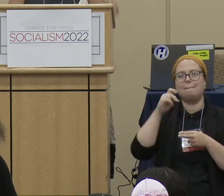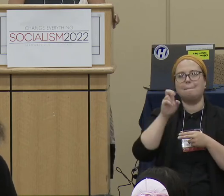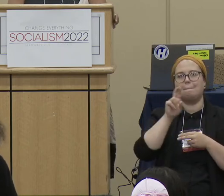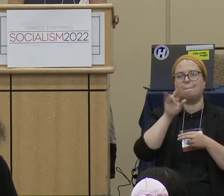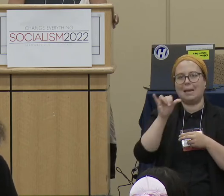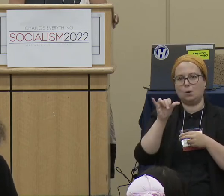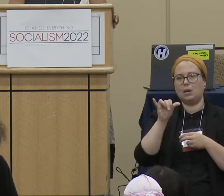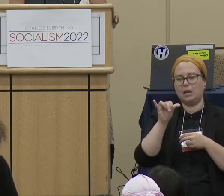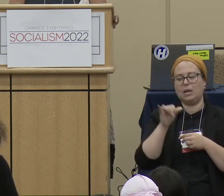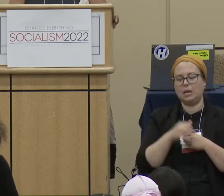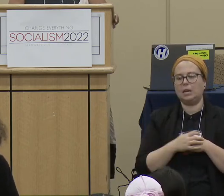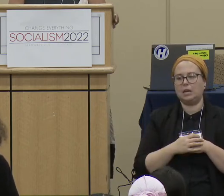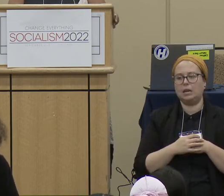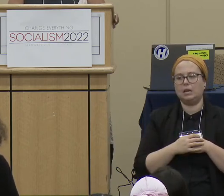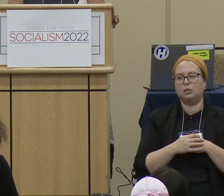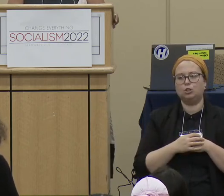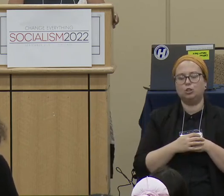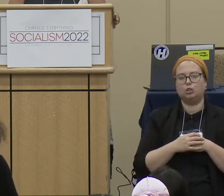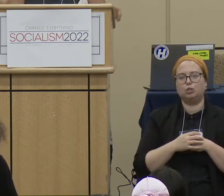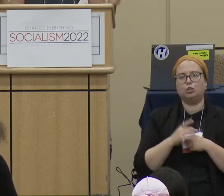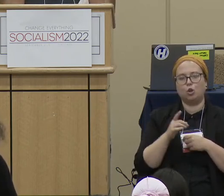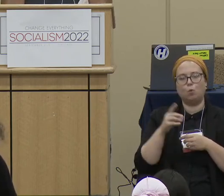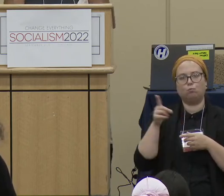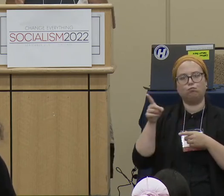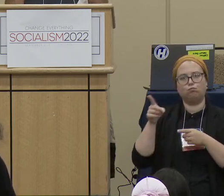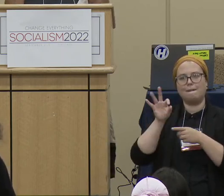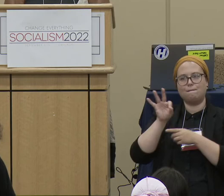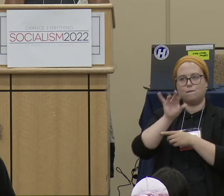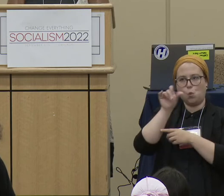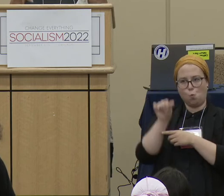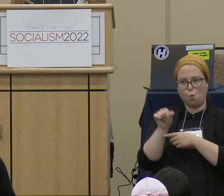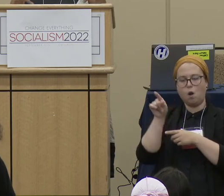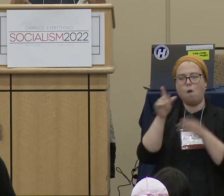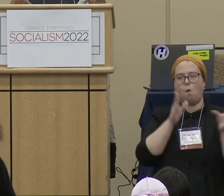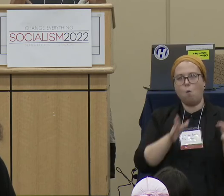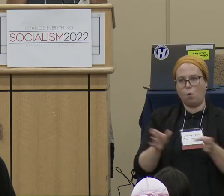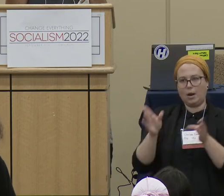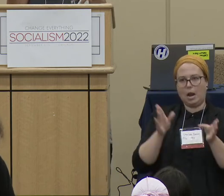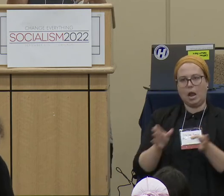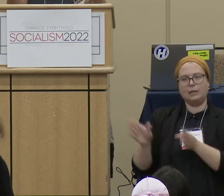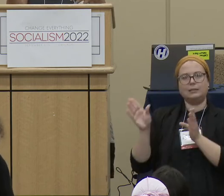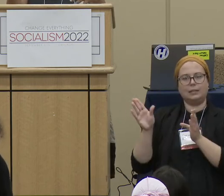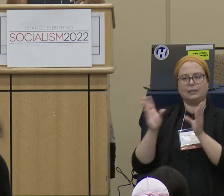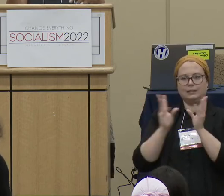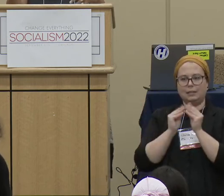Denise -- what's her last name? Perry, right. Denise Perry, in